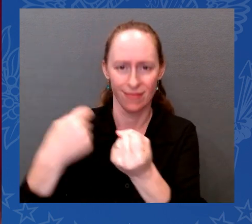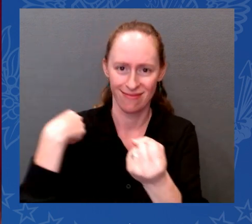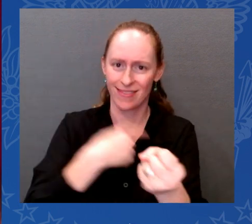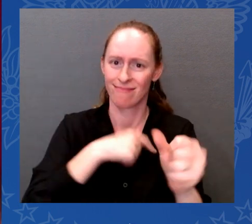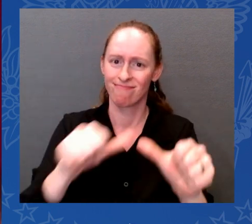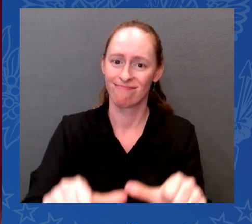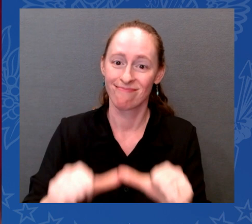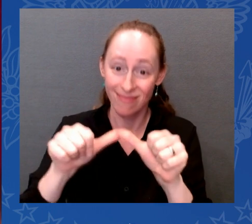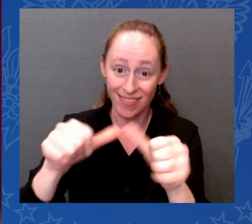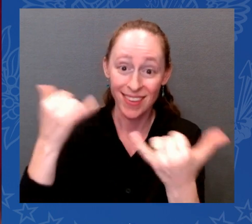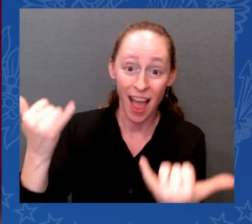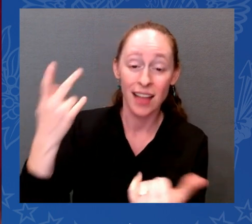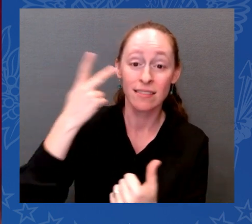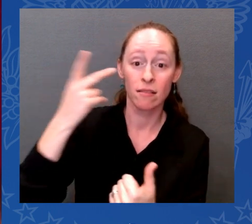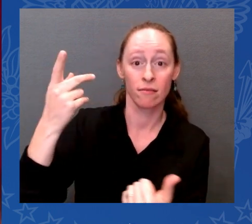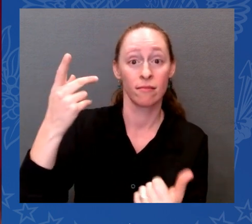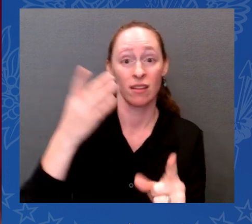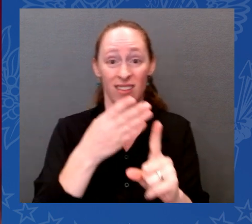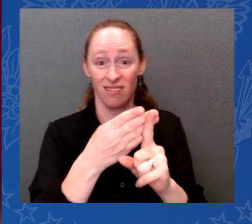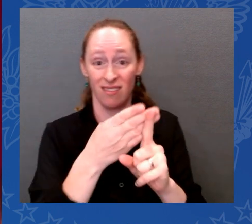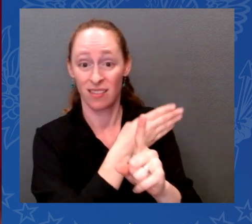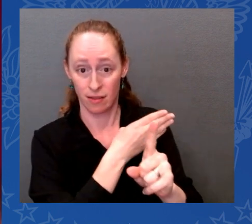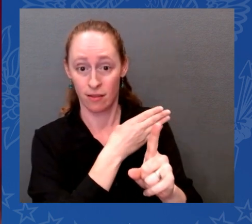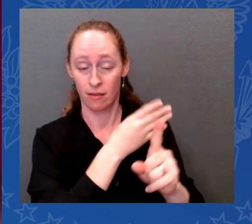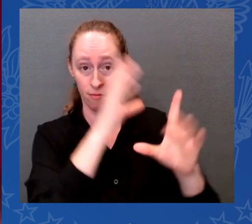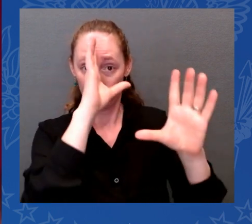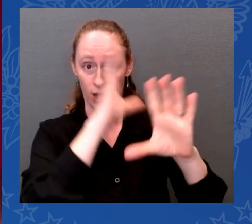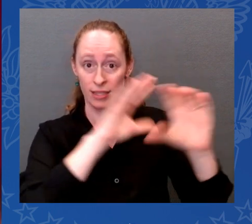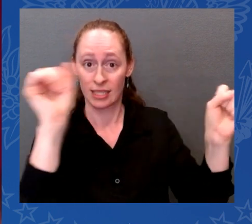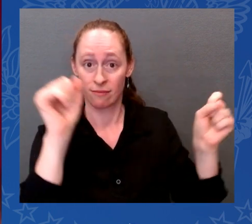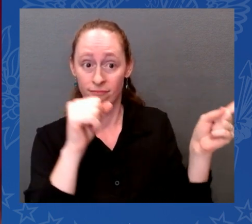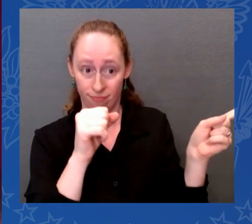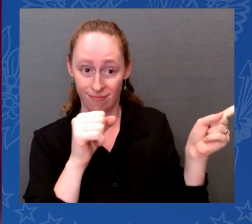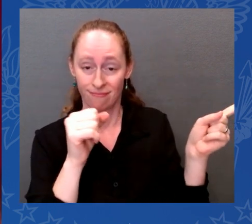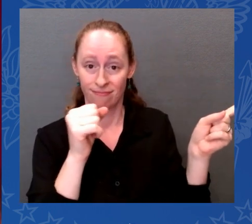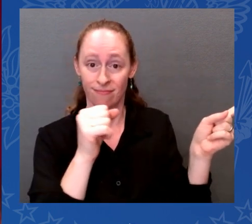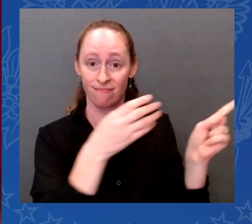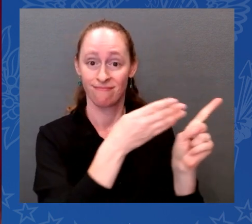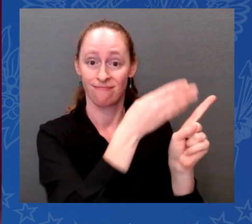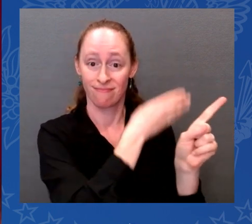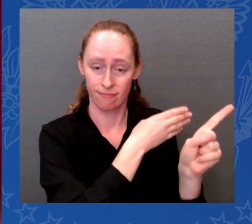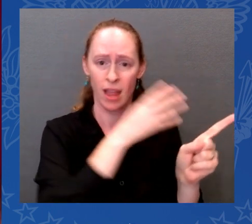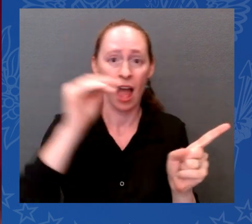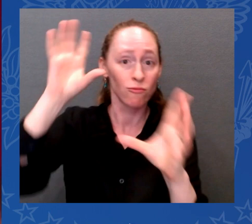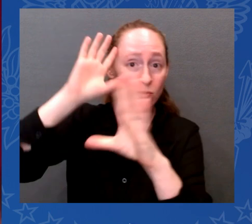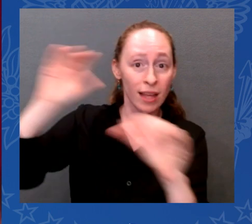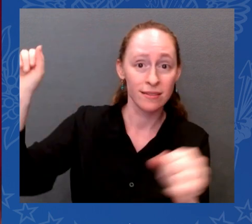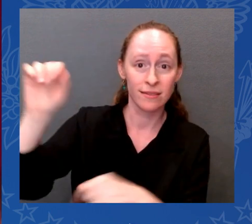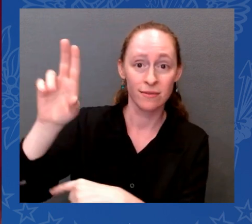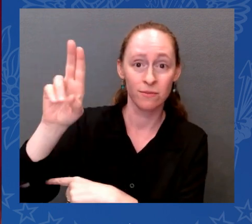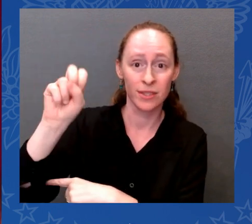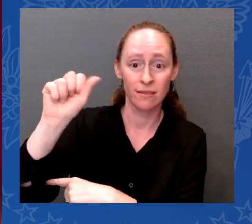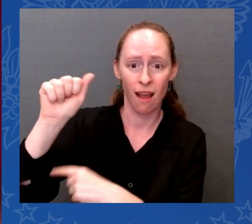the President of the United States is participating in the National Summit on Fire Prevention